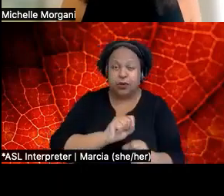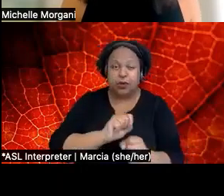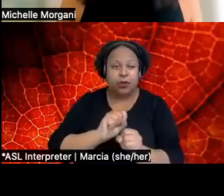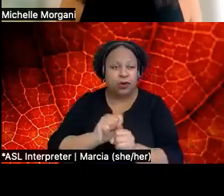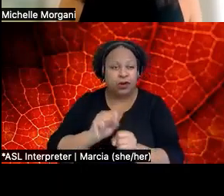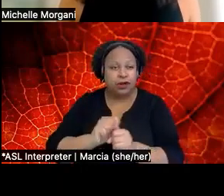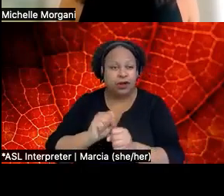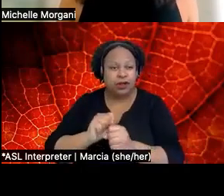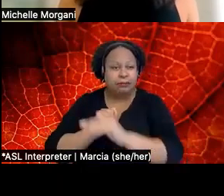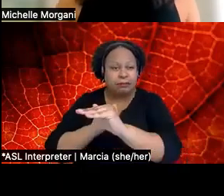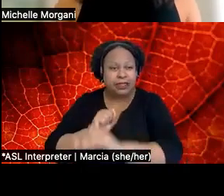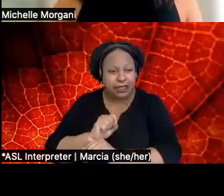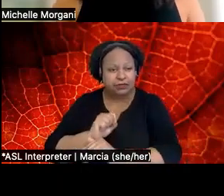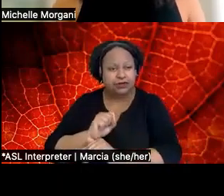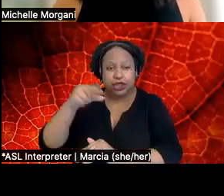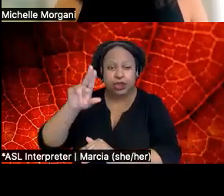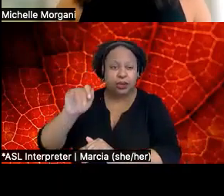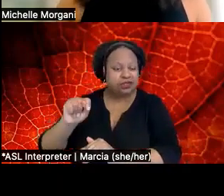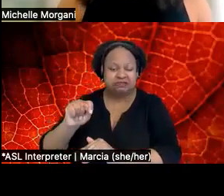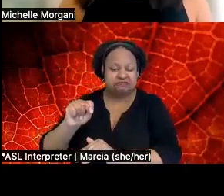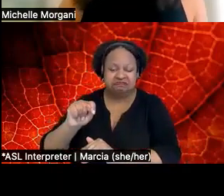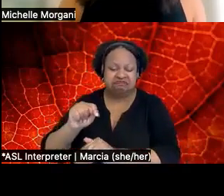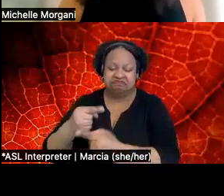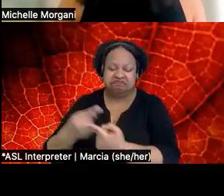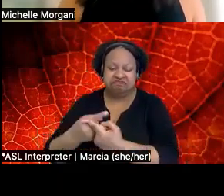And then another piece is almost just written communication.